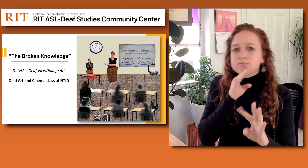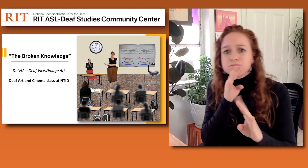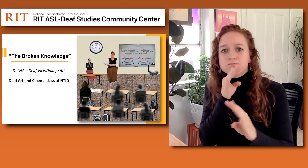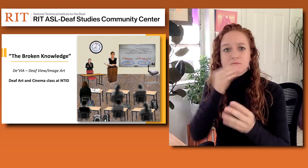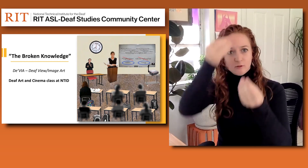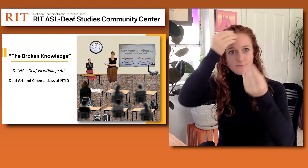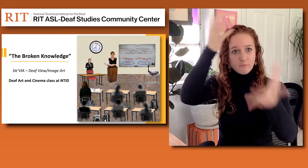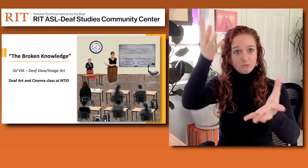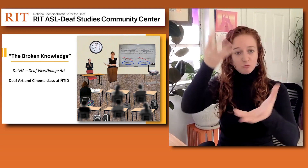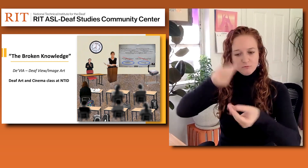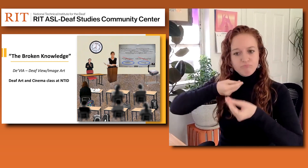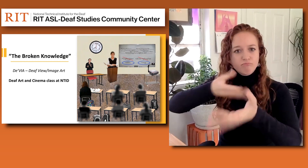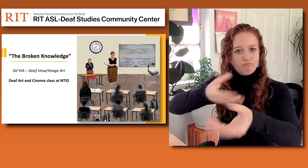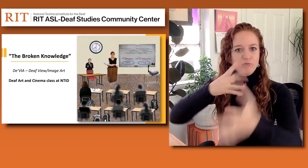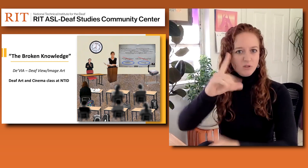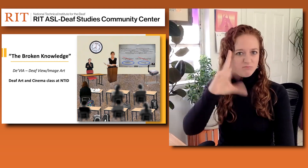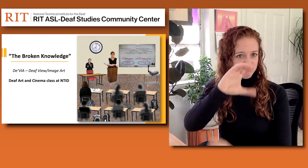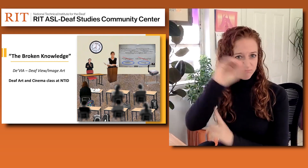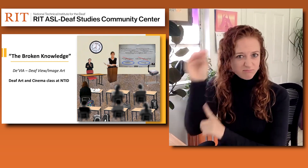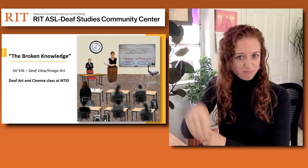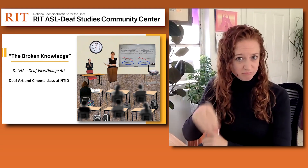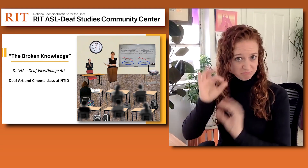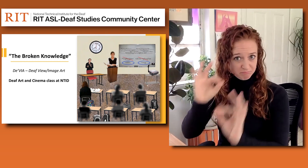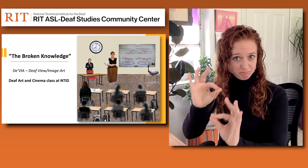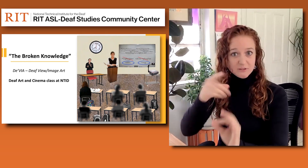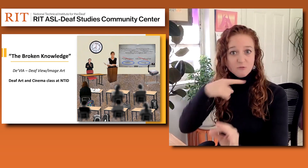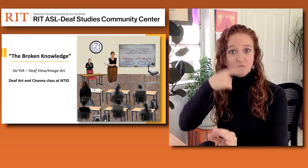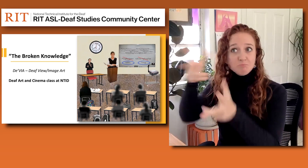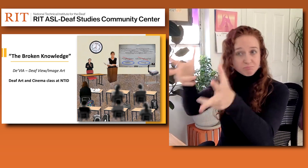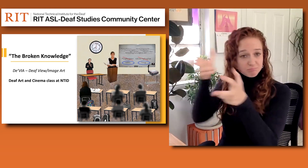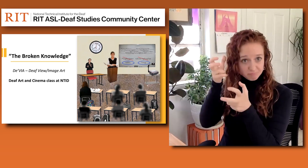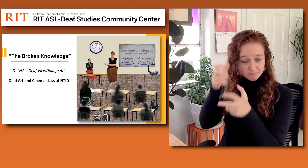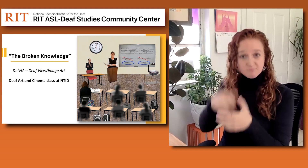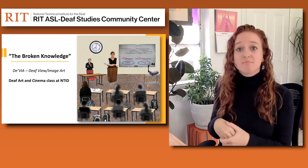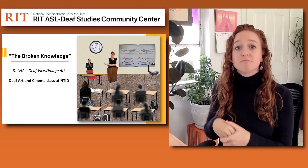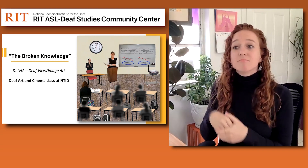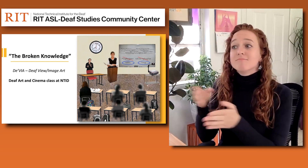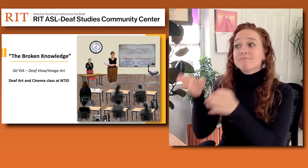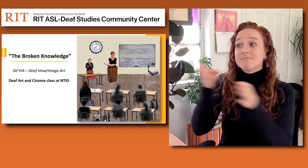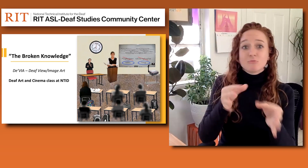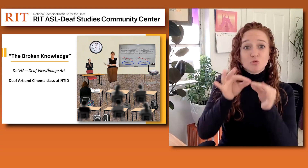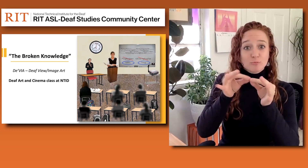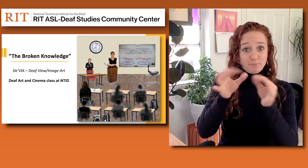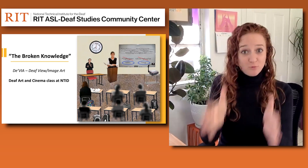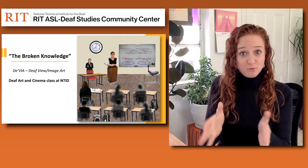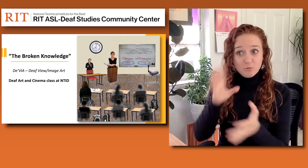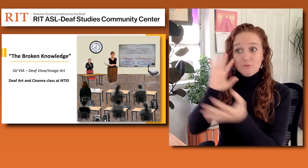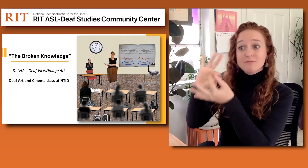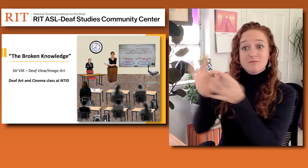the interpreter is small. The professor is... is giving out the information, 100% of that information.